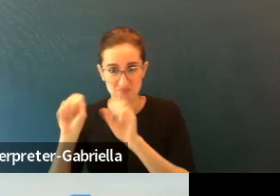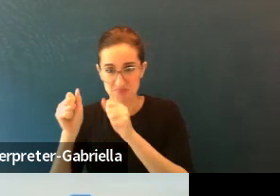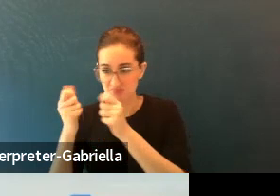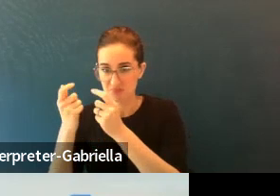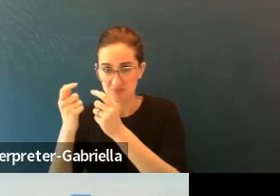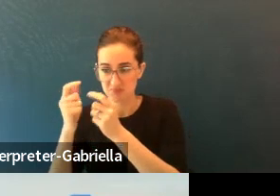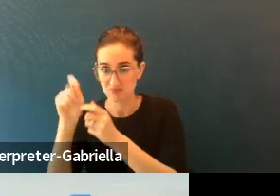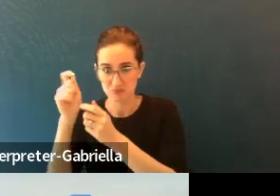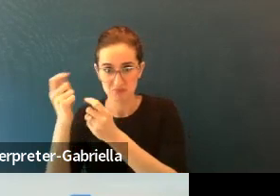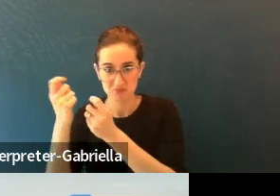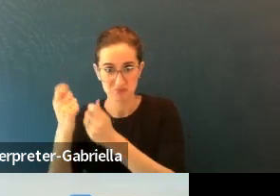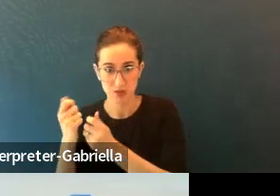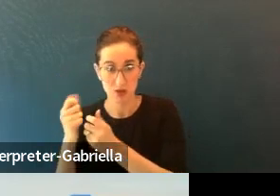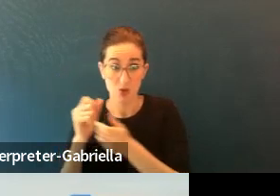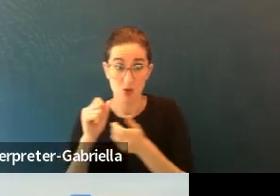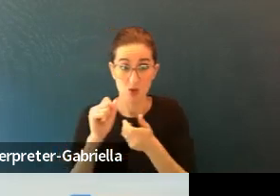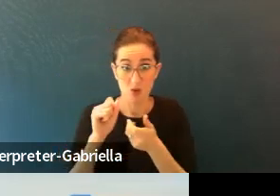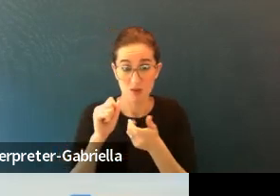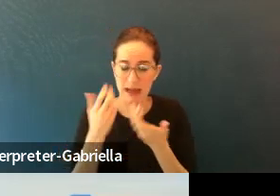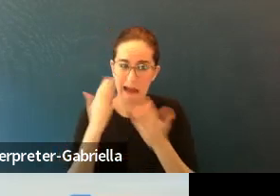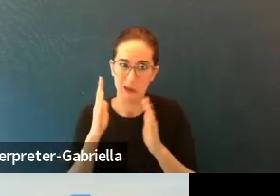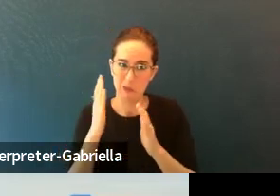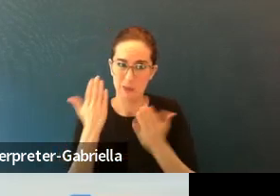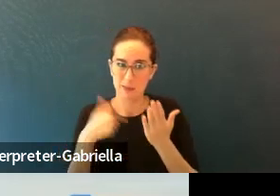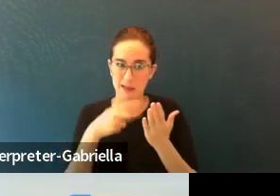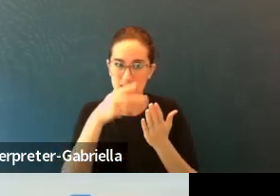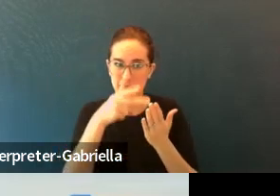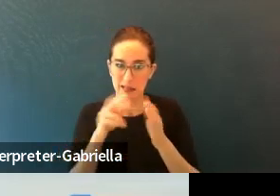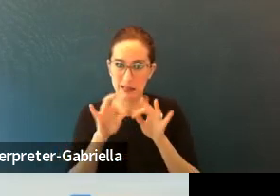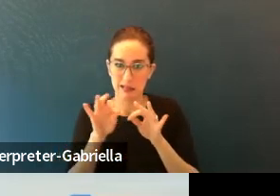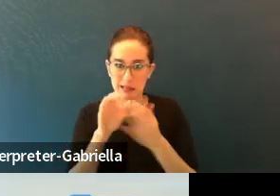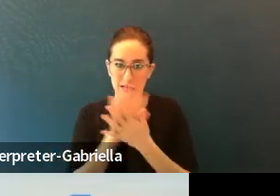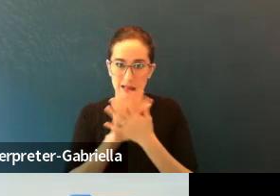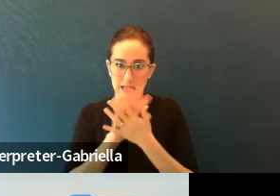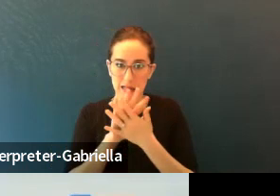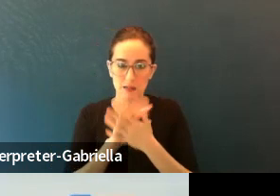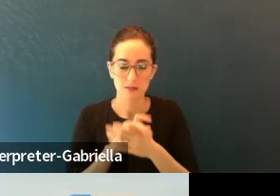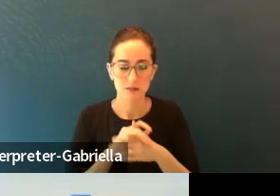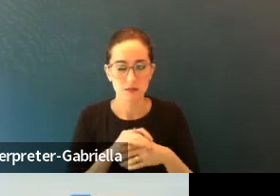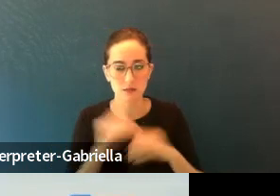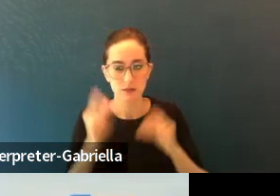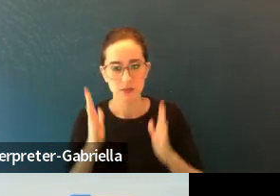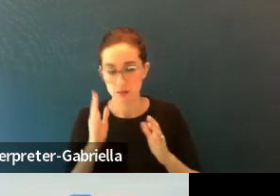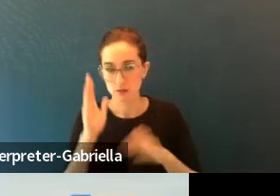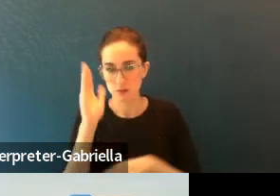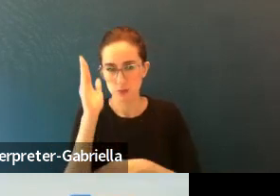Thank you for pointing that very well. But now you did. And the thing with, with our website is there's multiple ways